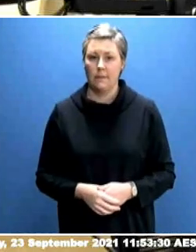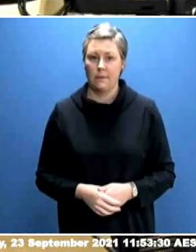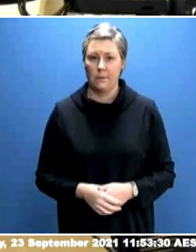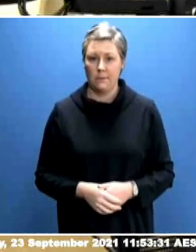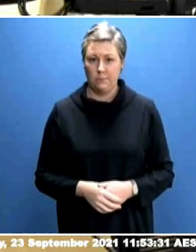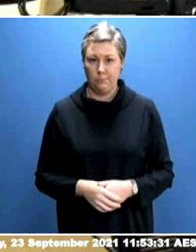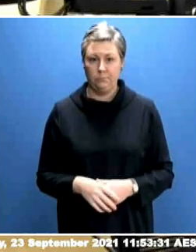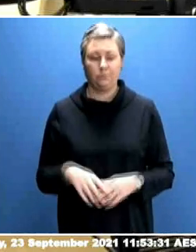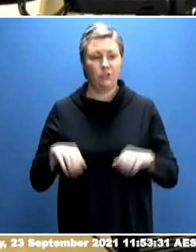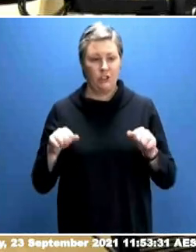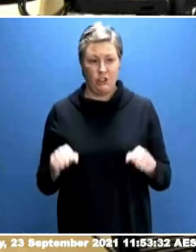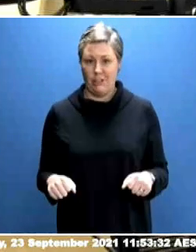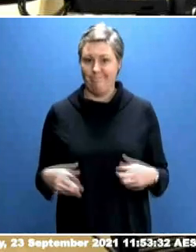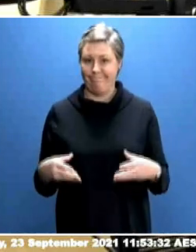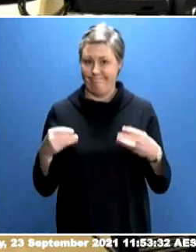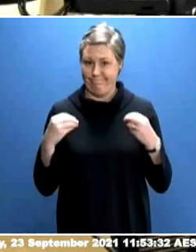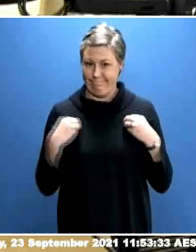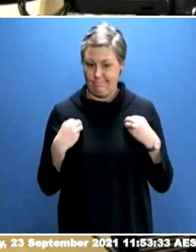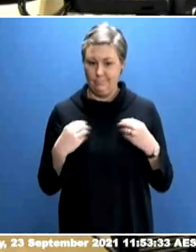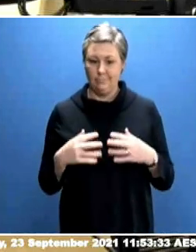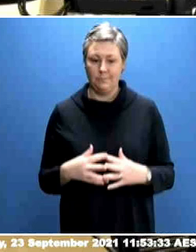Yes, Ms Lovell's statement will be given that marking, thank you.